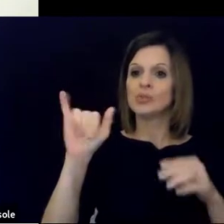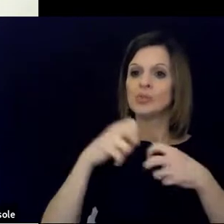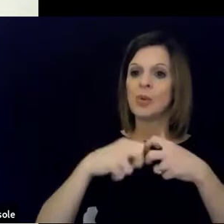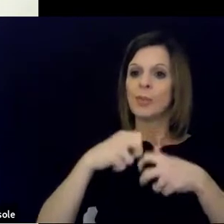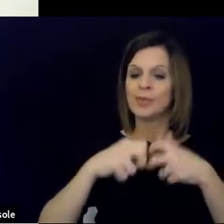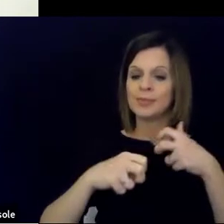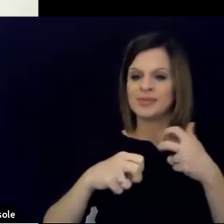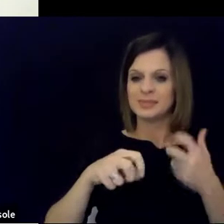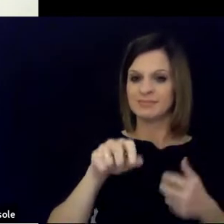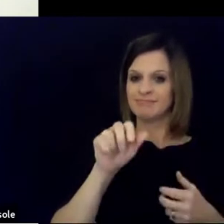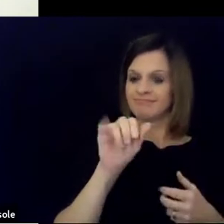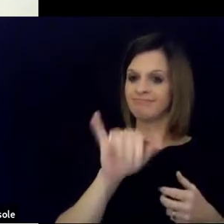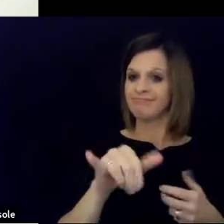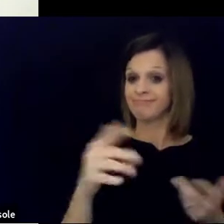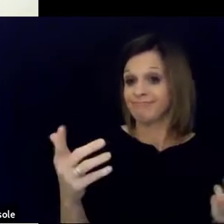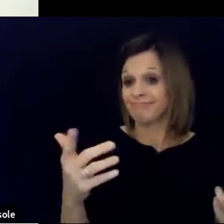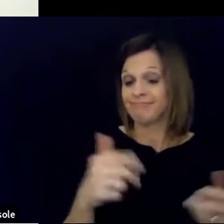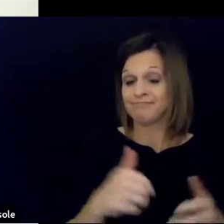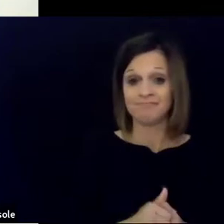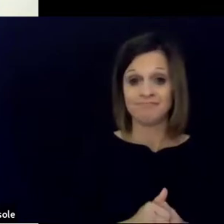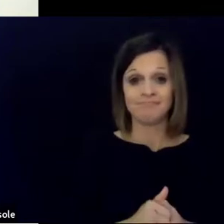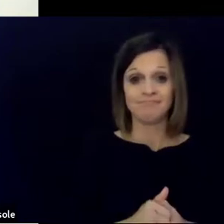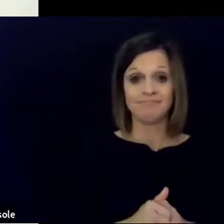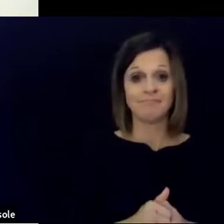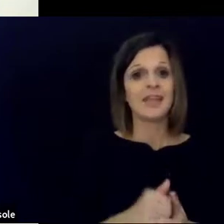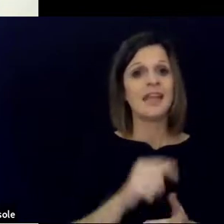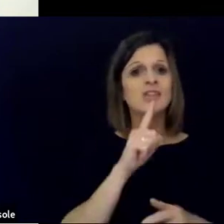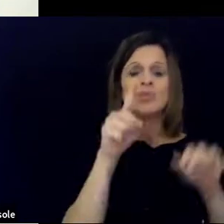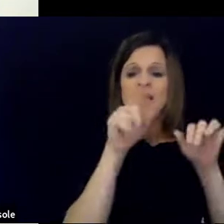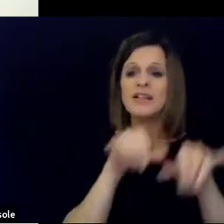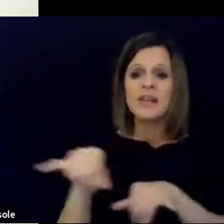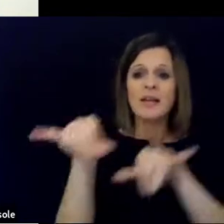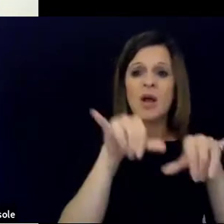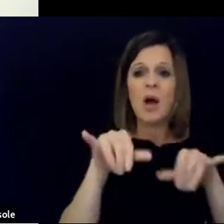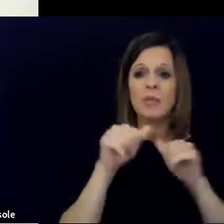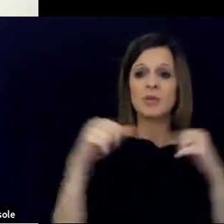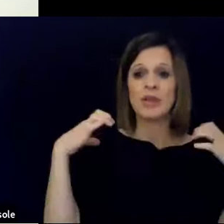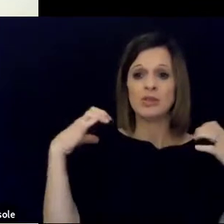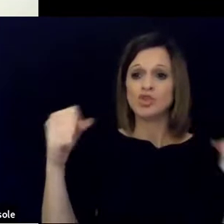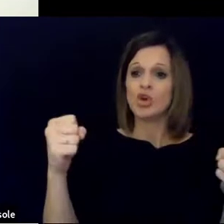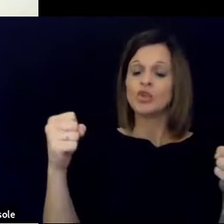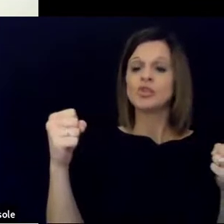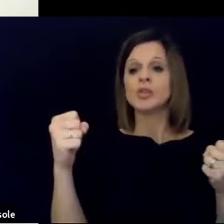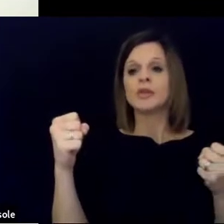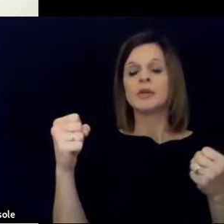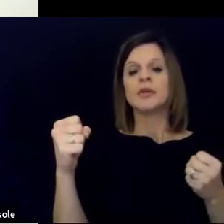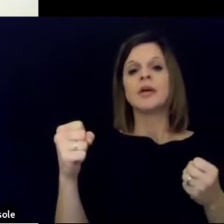And you know, this is so common in charge. I emailed it or posts on Facebook one time saying,